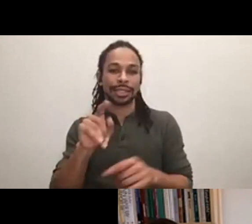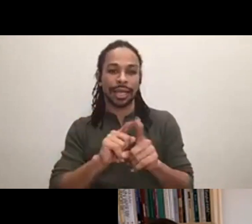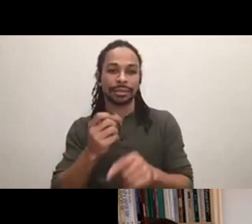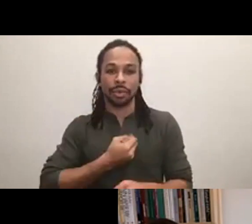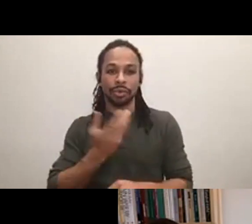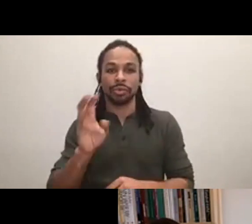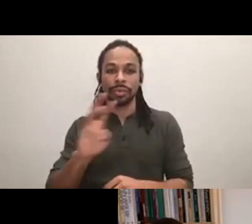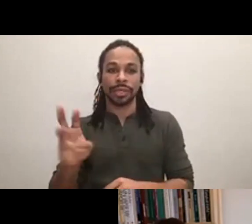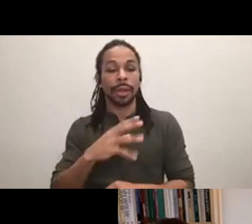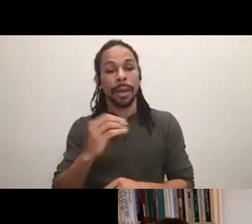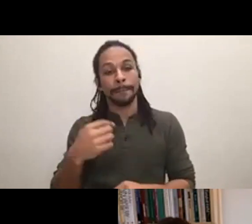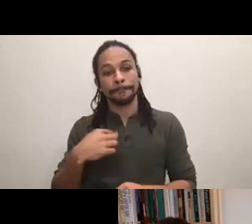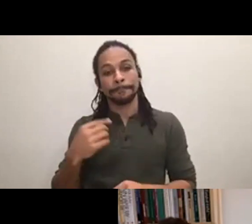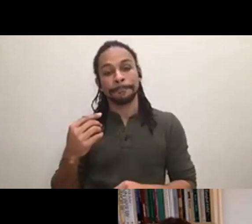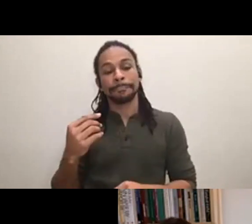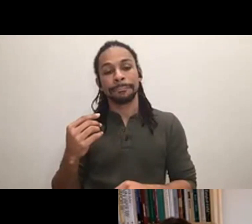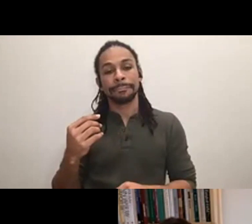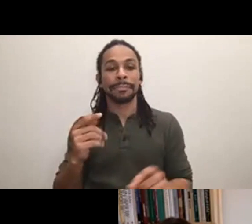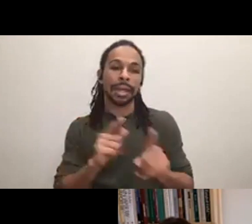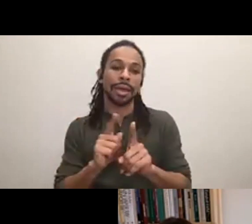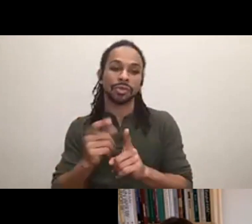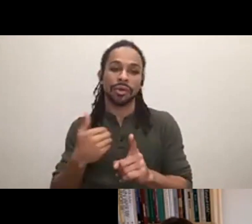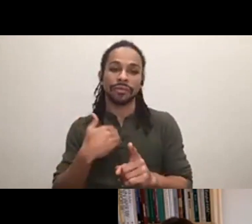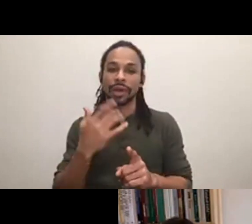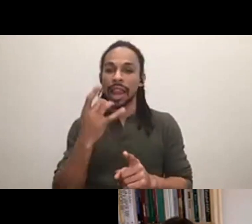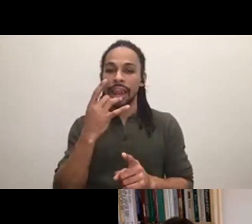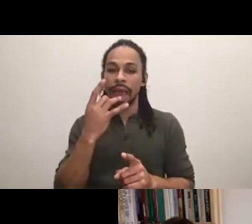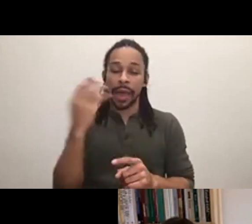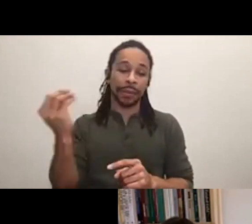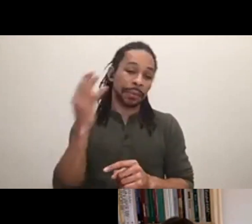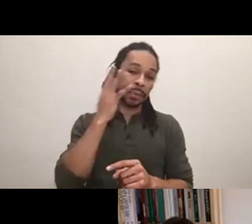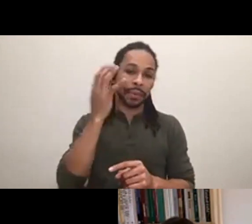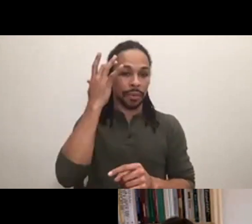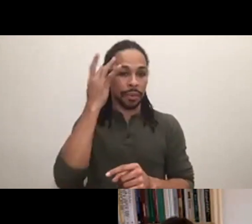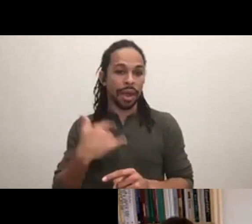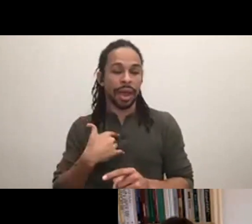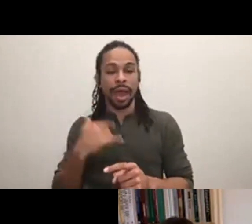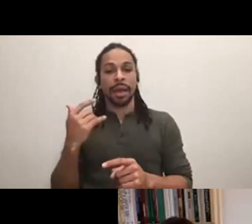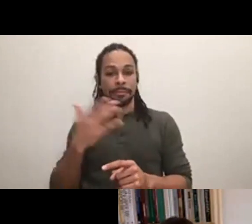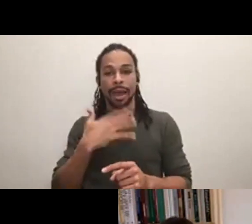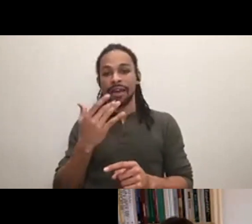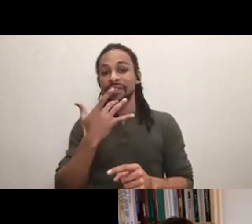of-- I have a slight glow to my face because I'm next to my favorite lamp and behind me